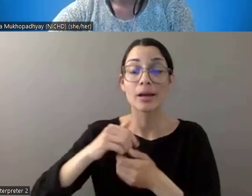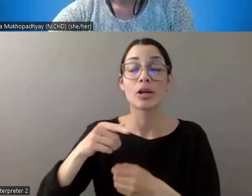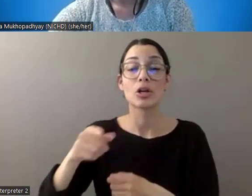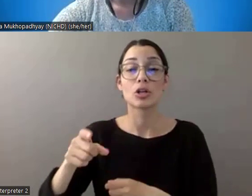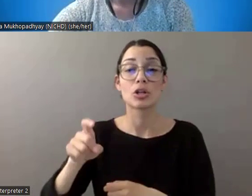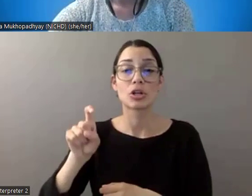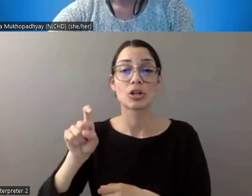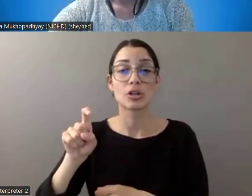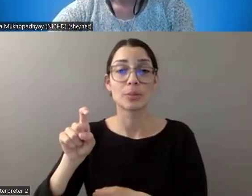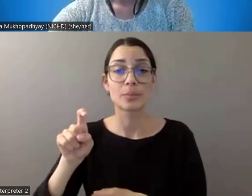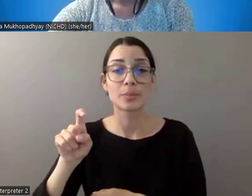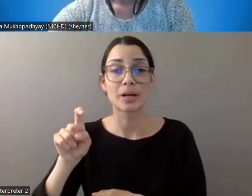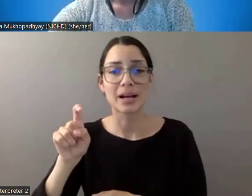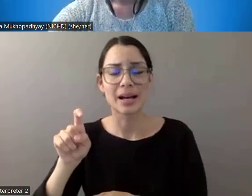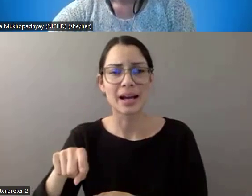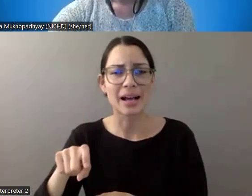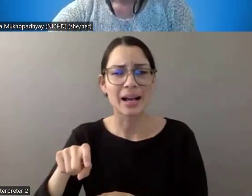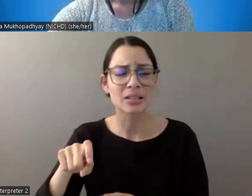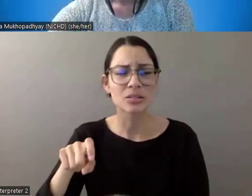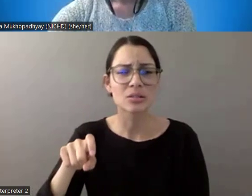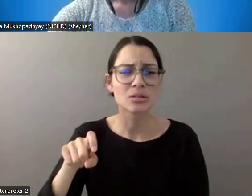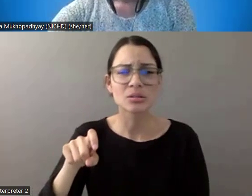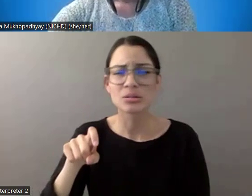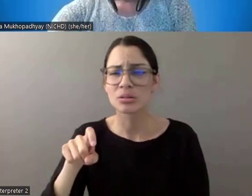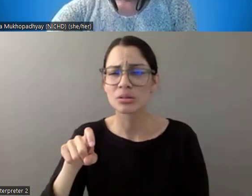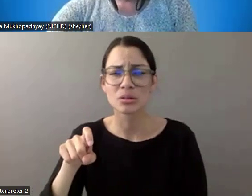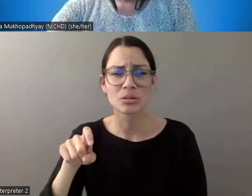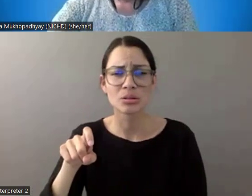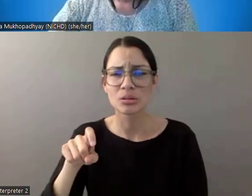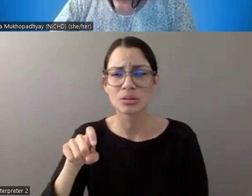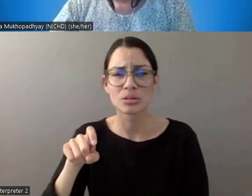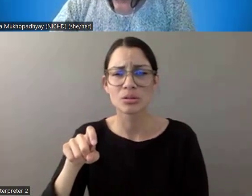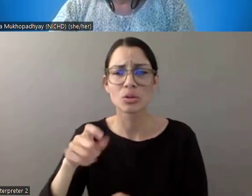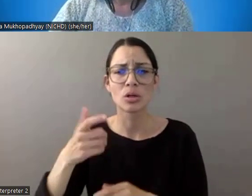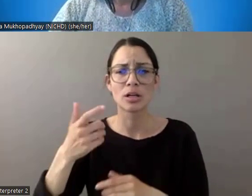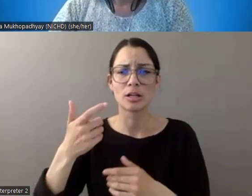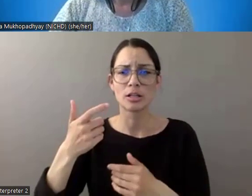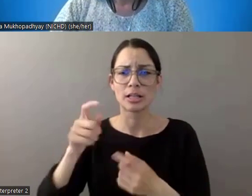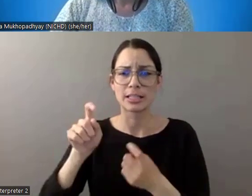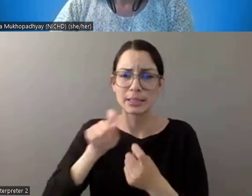and is considered senior or key personnel. So the biosketches will also be included.